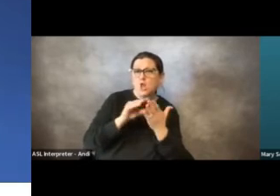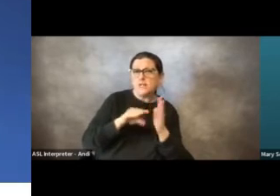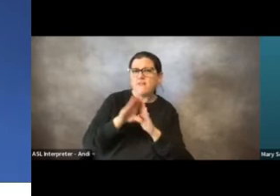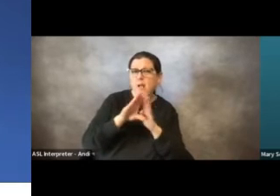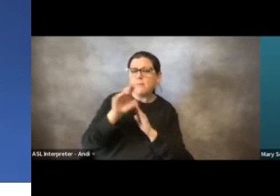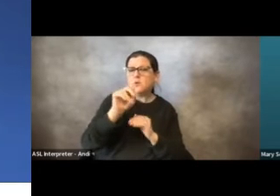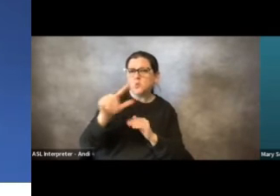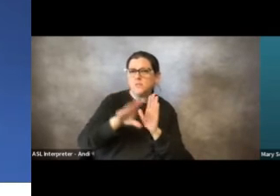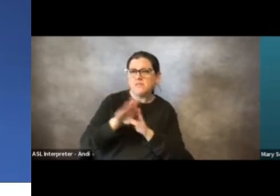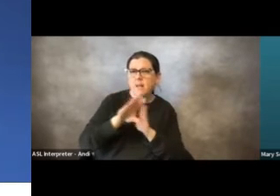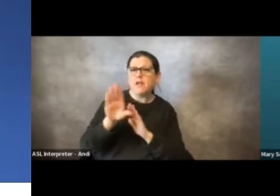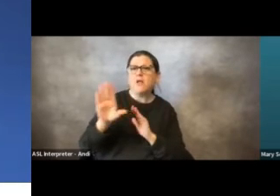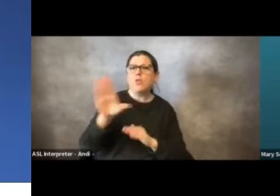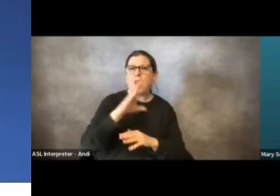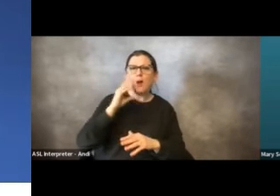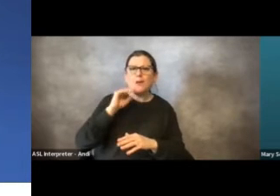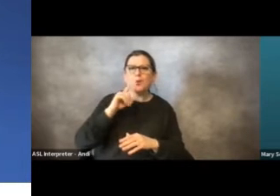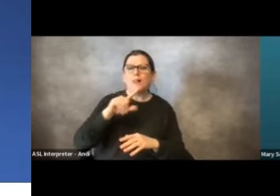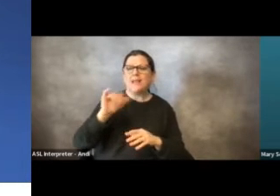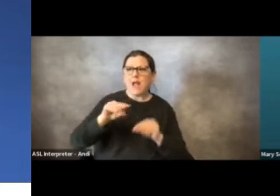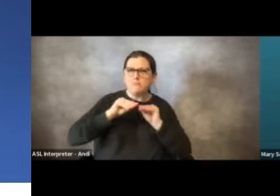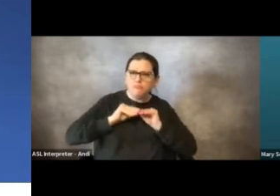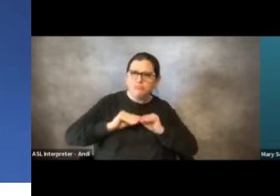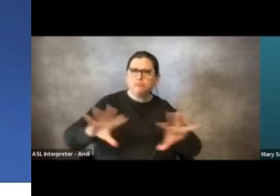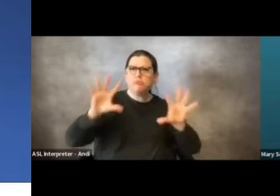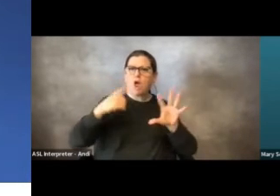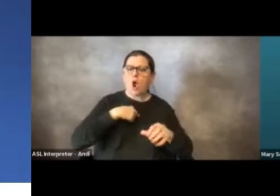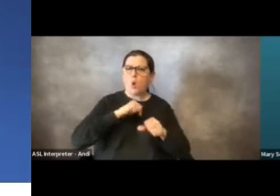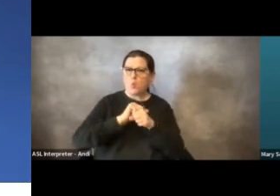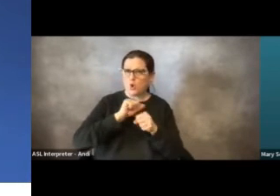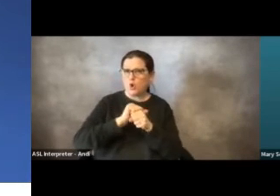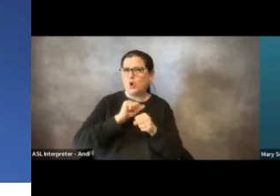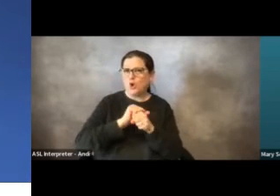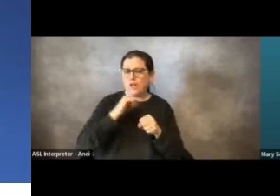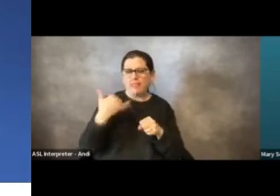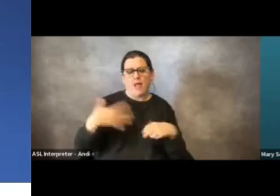experiences can really infuse the work that we're doing elsewhere. And that has been just a tremendous asset to the